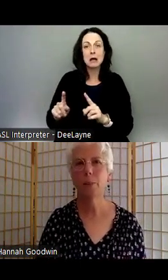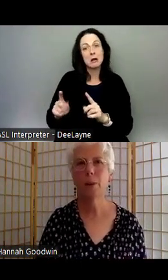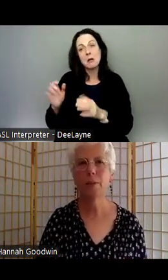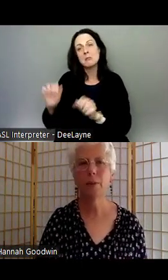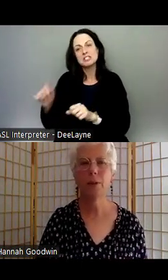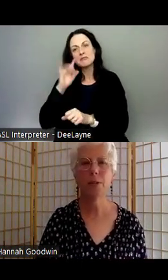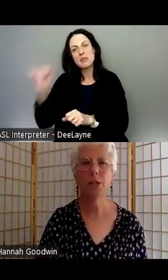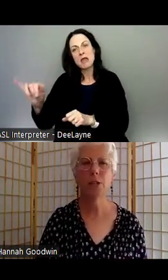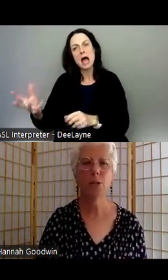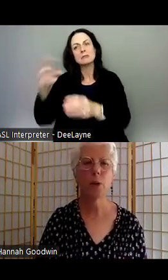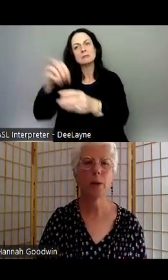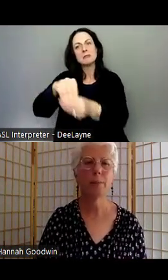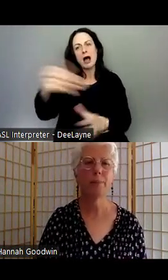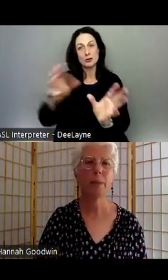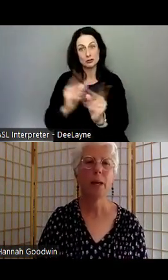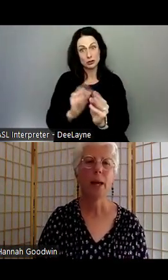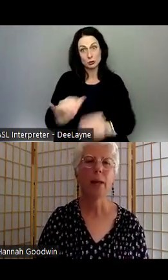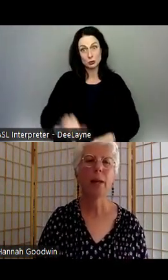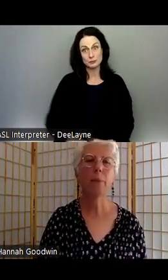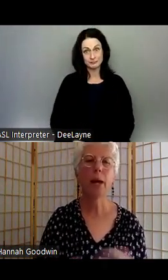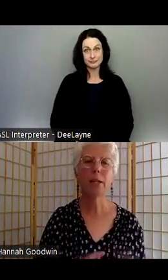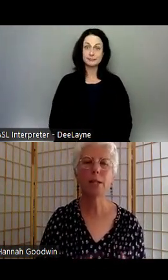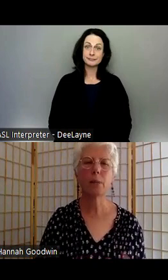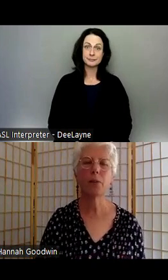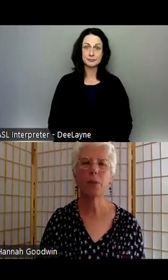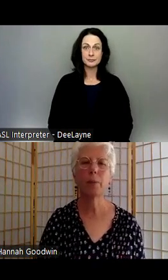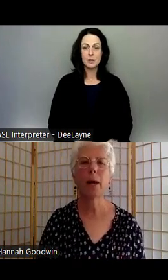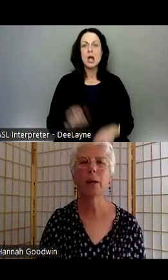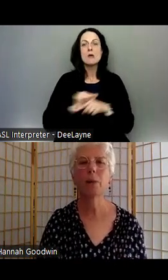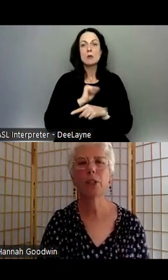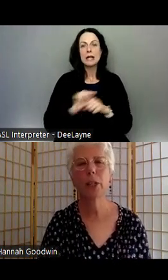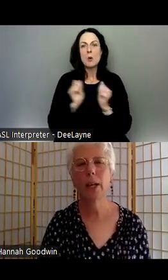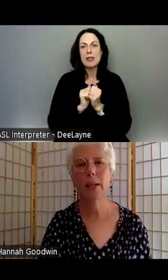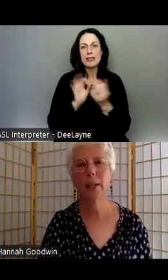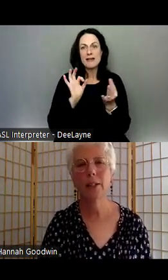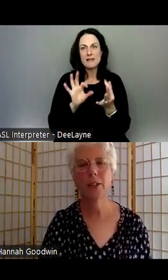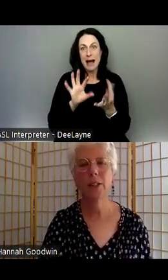to be part of other sessions as well. And then practicing with feedback, which again